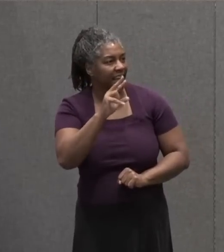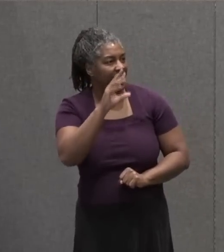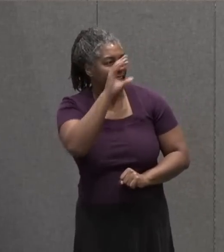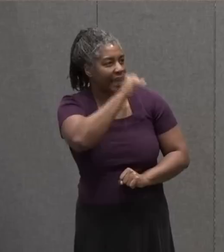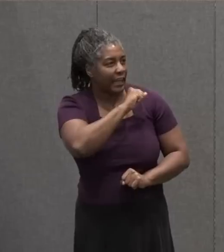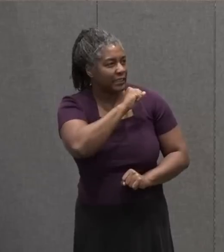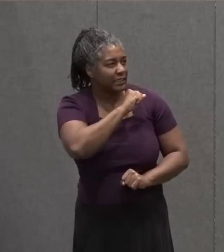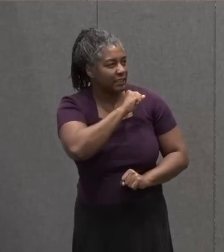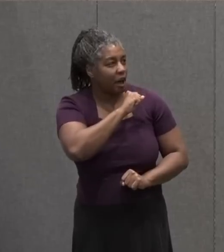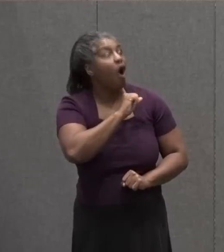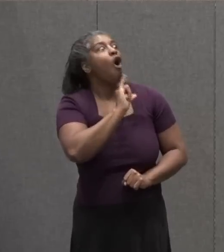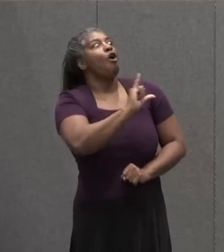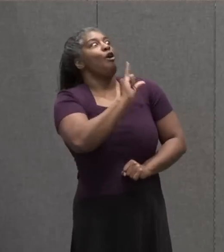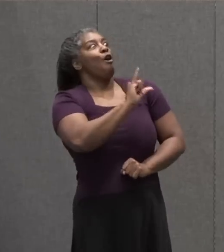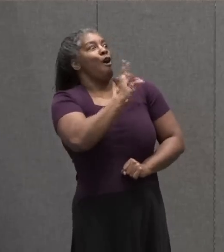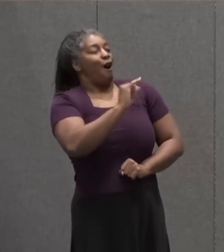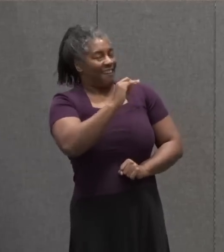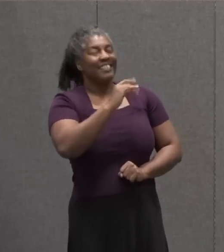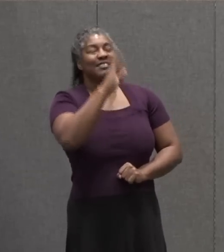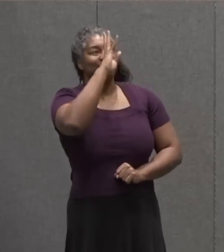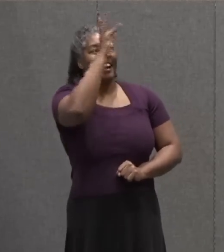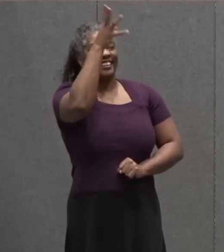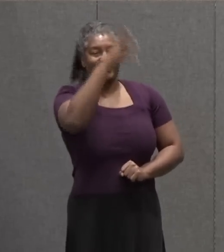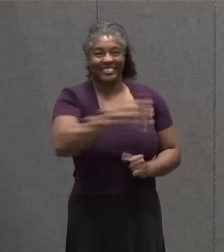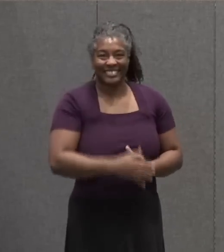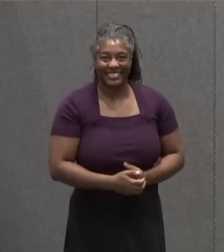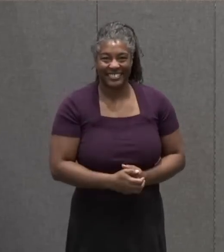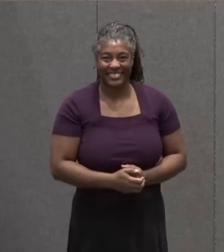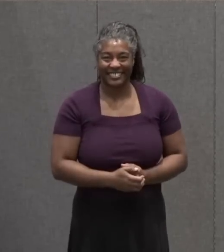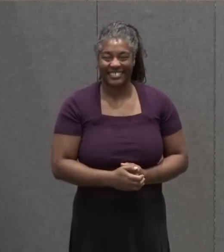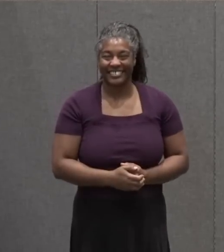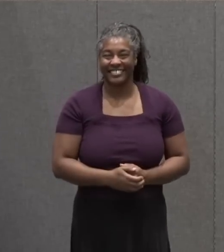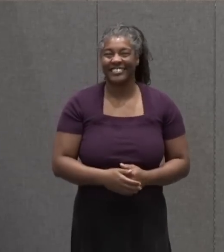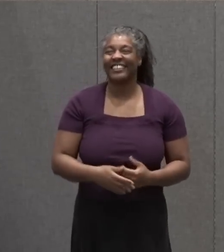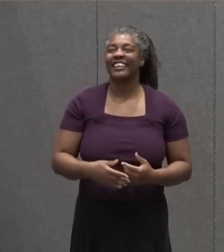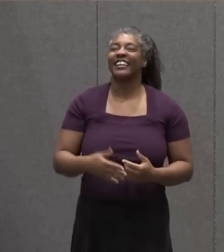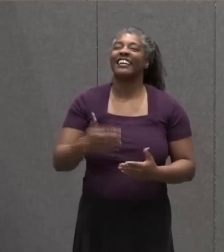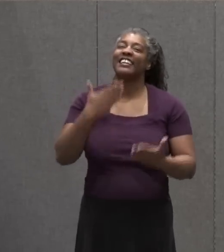Thank you for joining us on an episode of @Home with APS. We'll see you again soon.